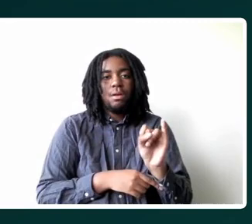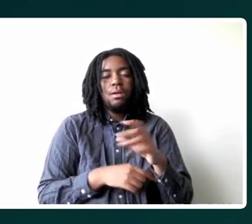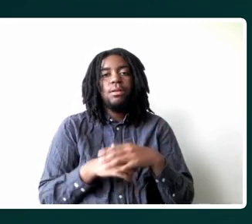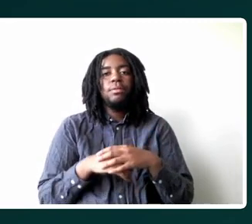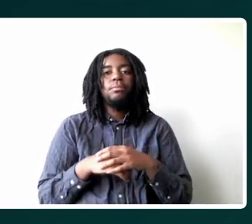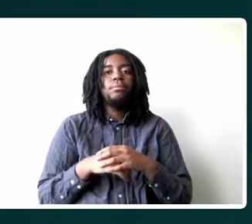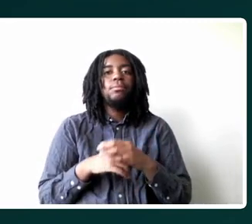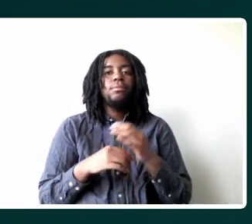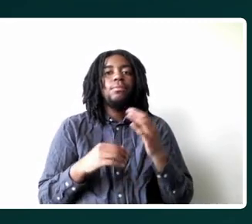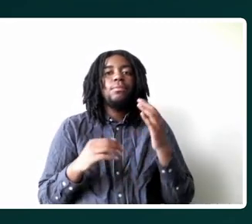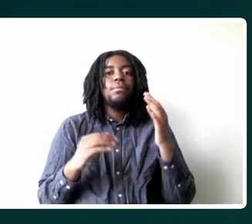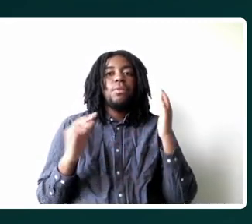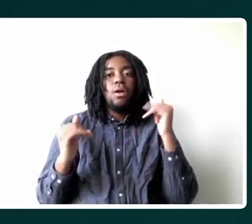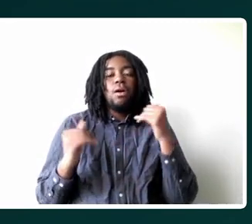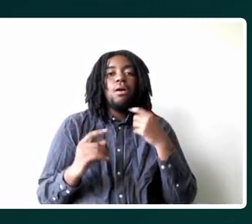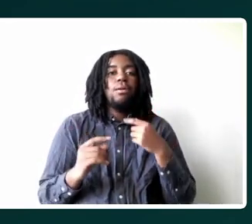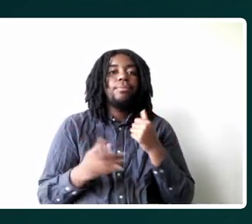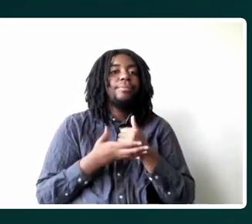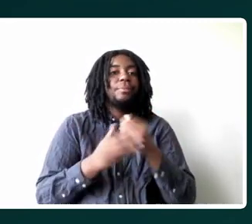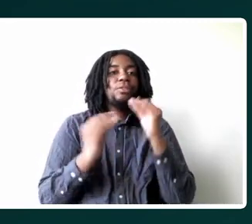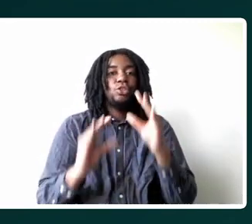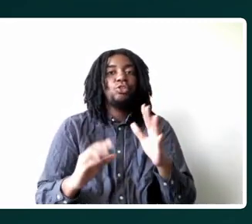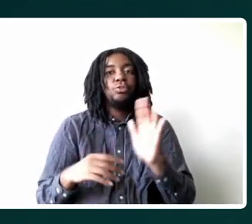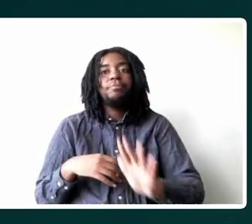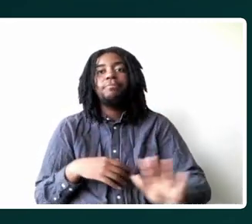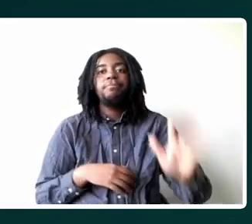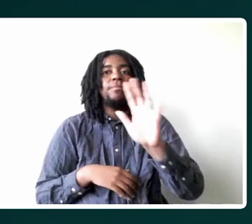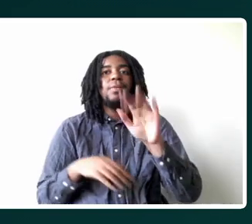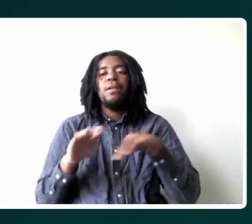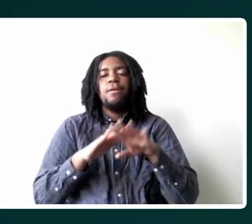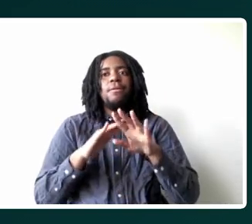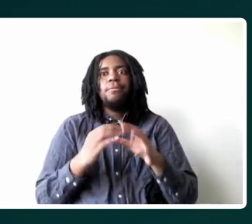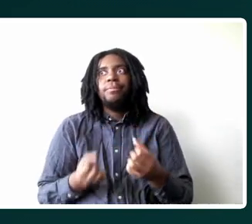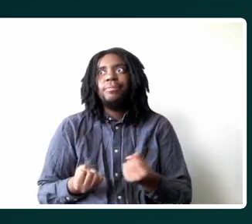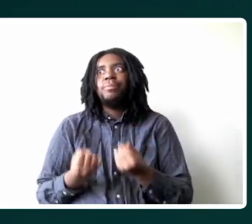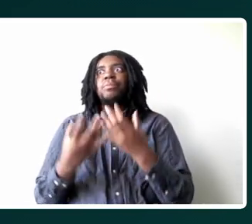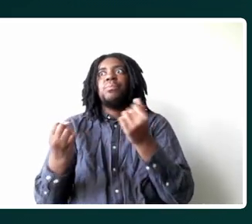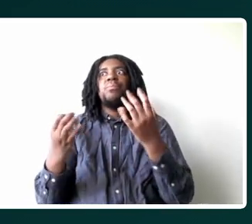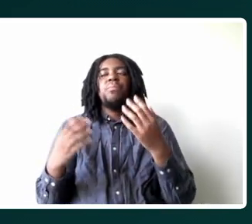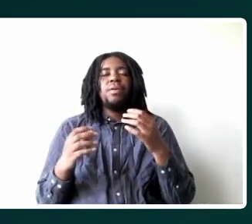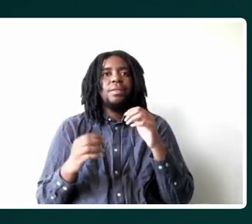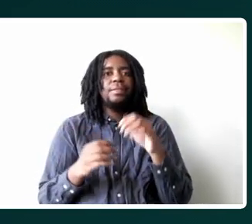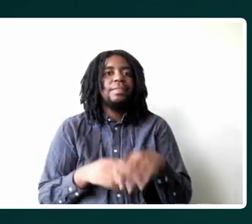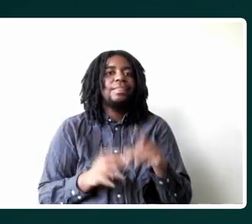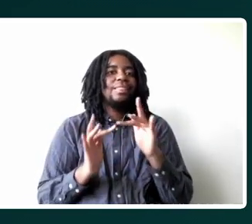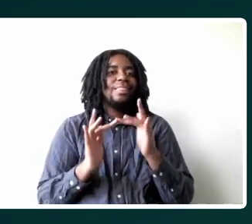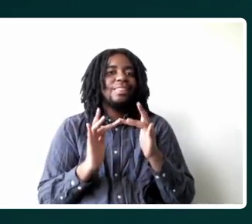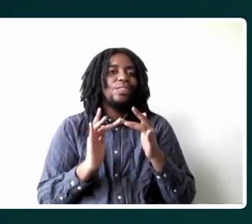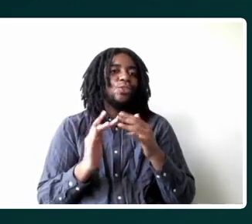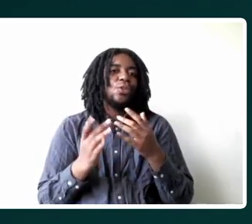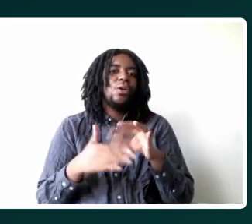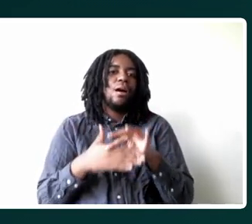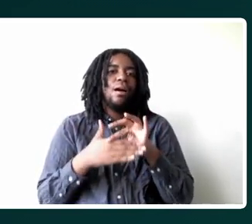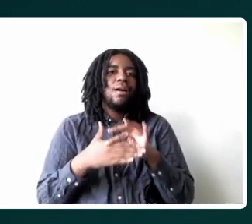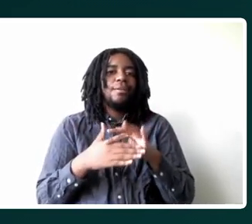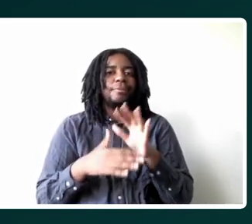nationally access all of the amazing digital content from across the Smithsonian's 21 museums,